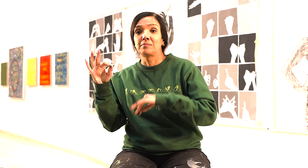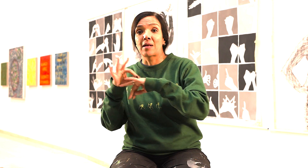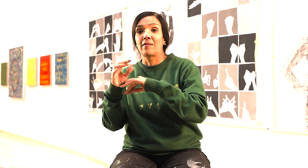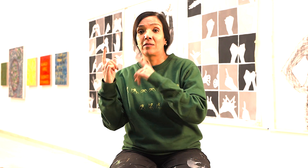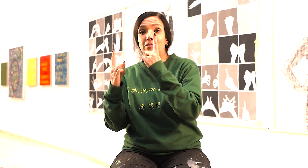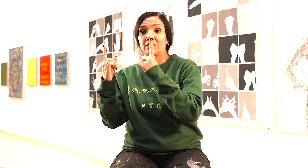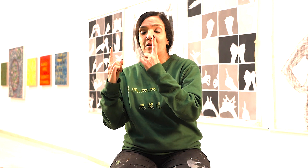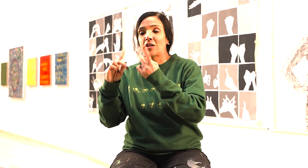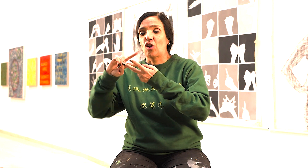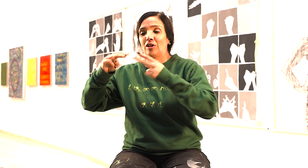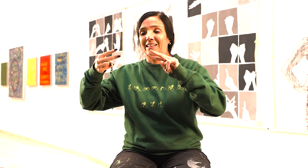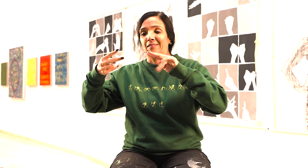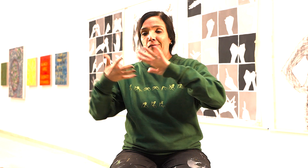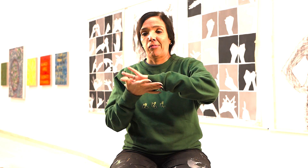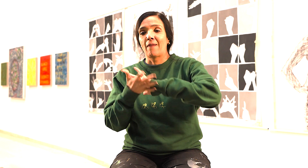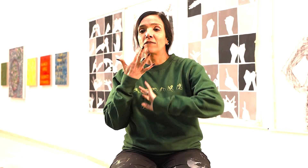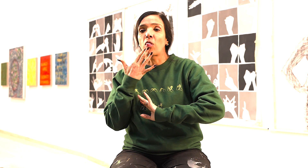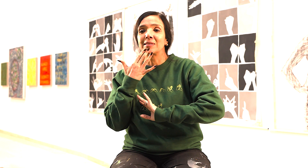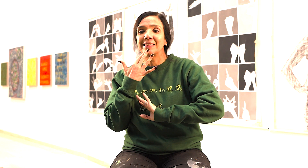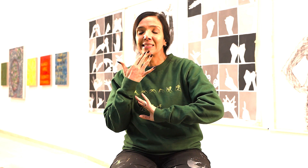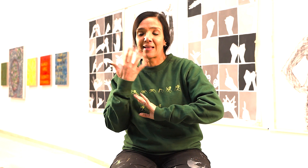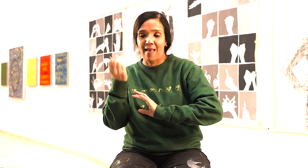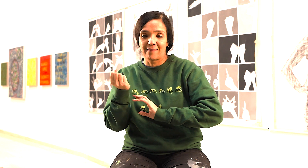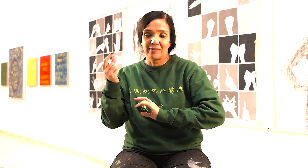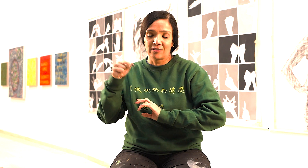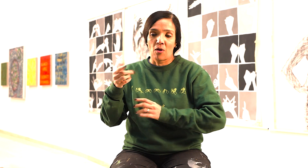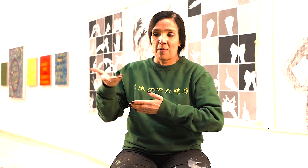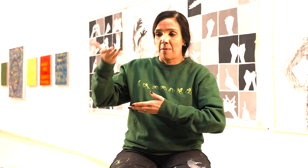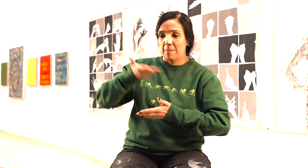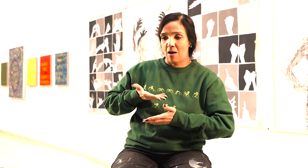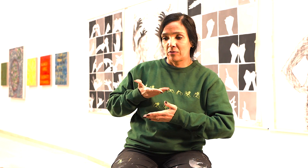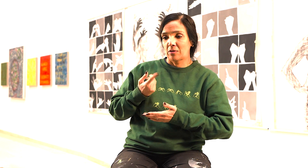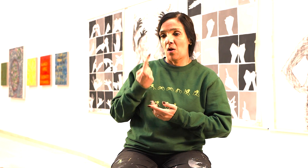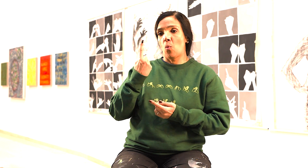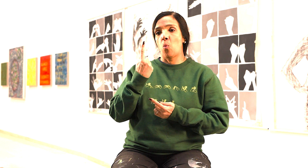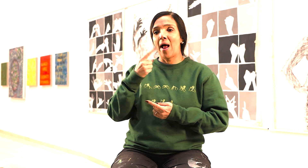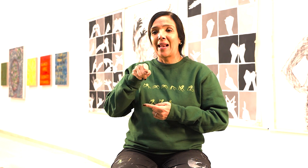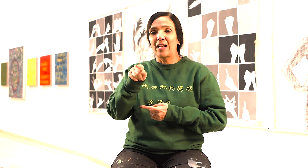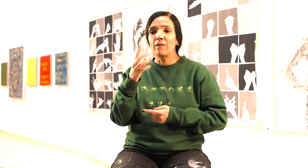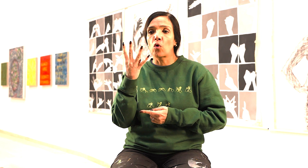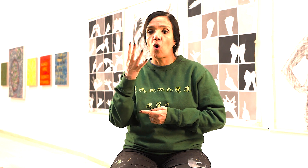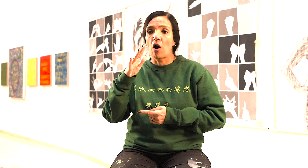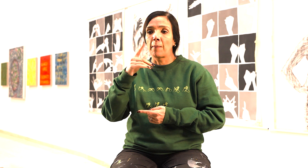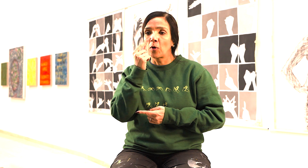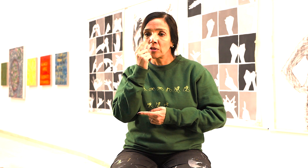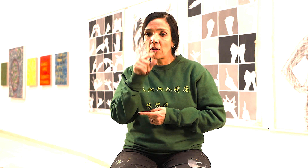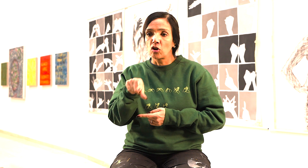there was a genetic fault, and that was passed onto 1 in 4 children, and I was that one.